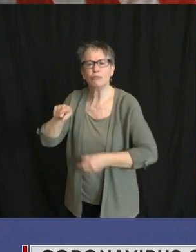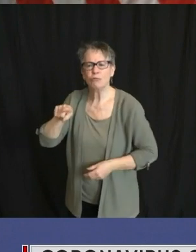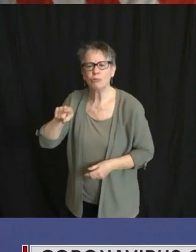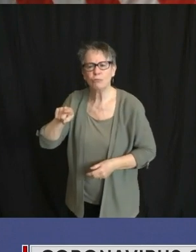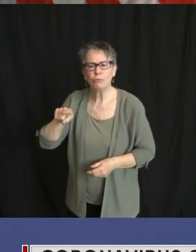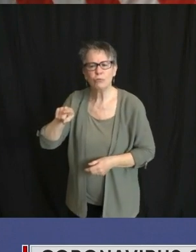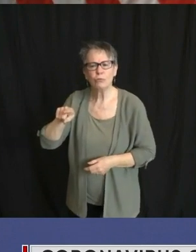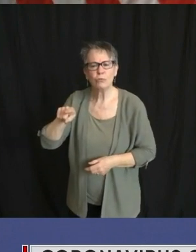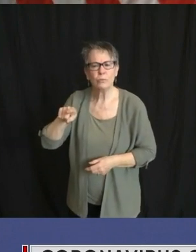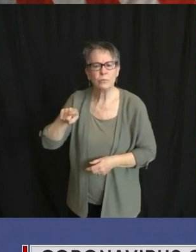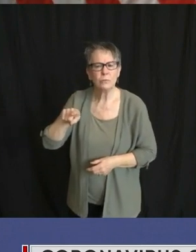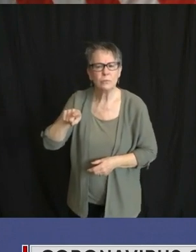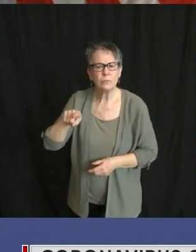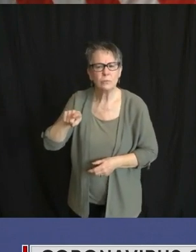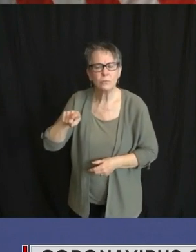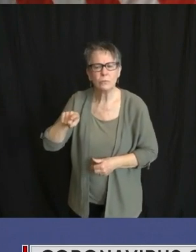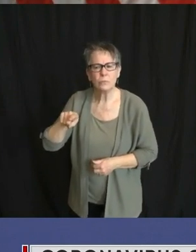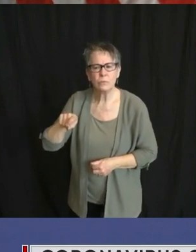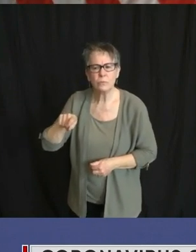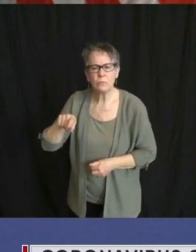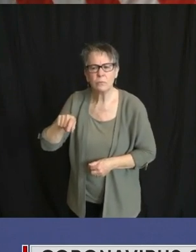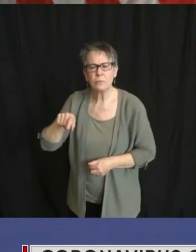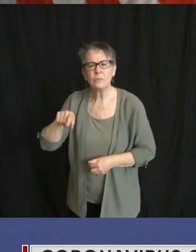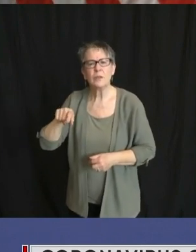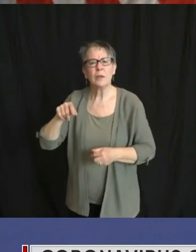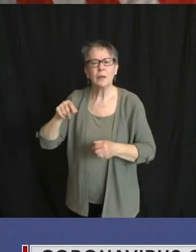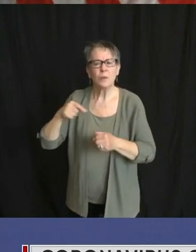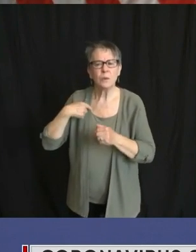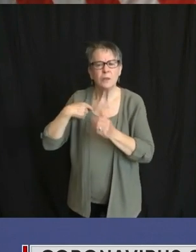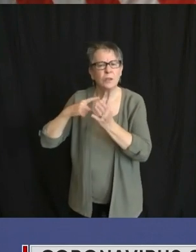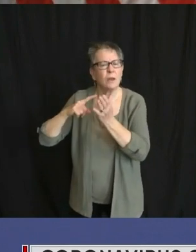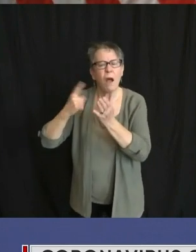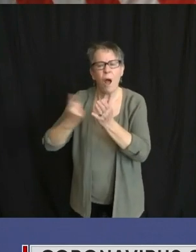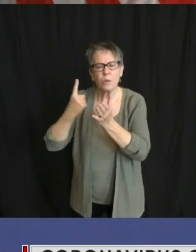WE WANT TO MAKE SURE THAT WE